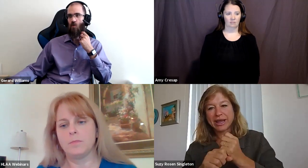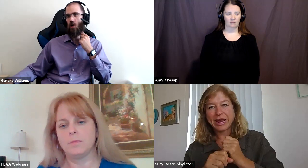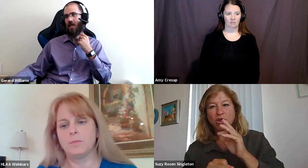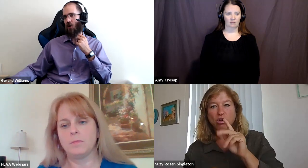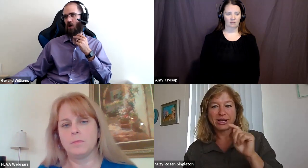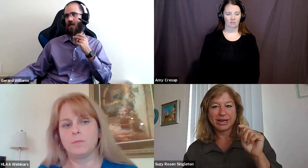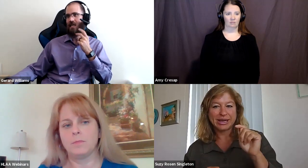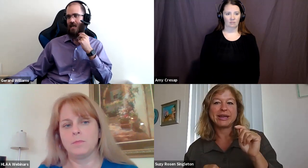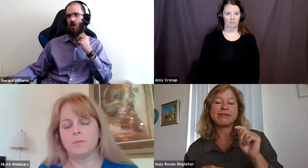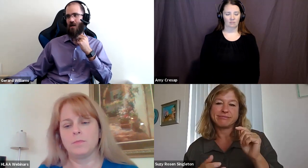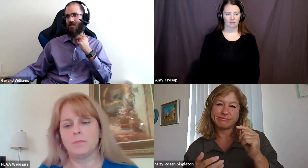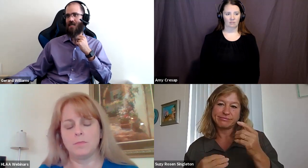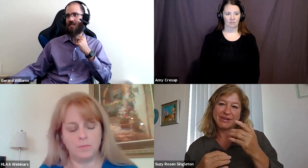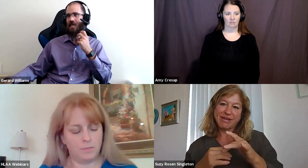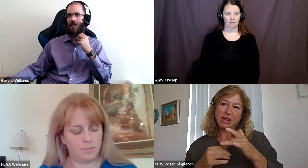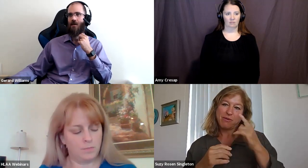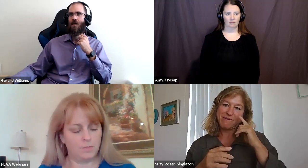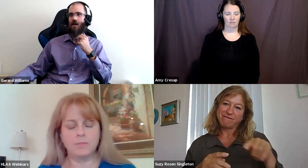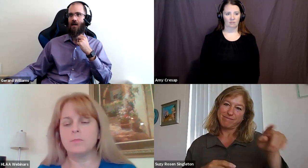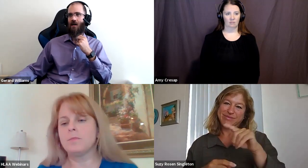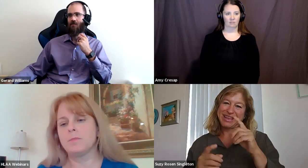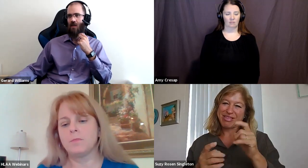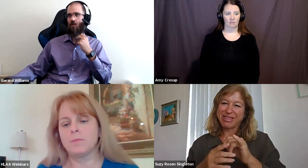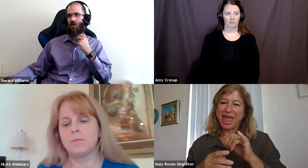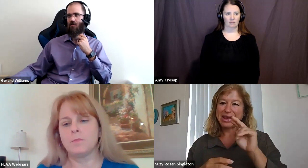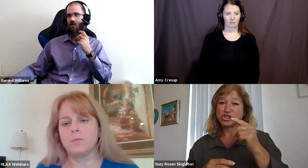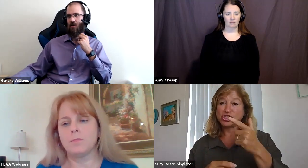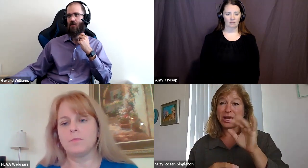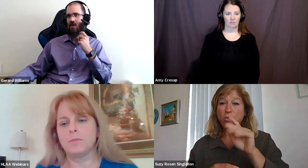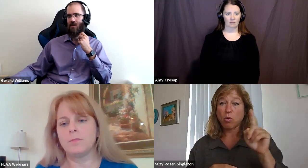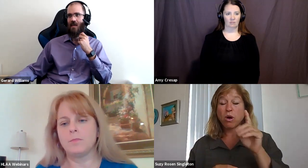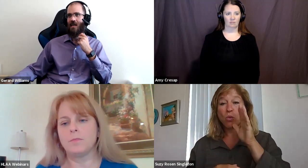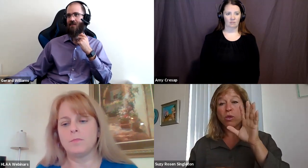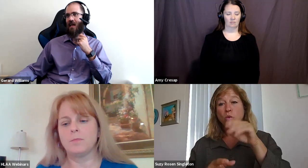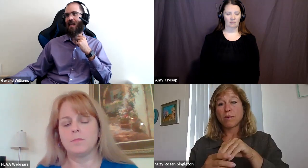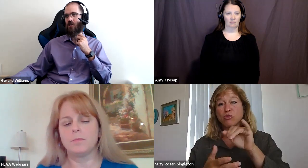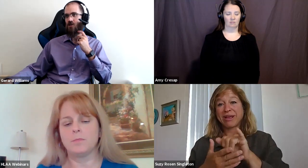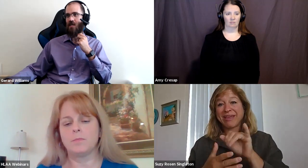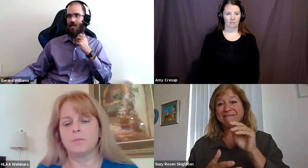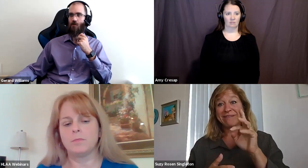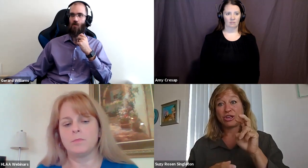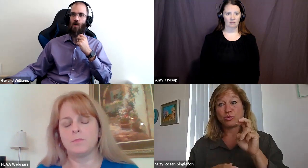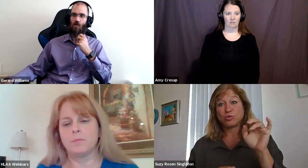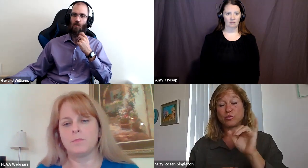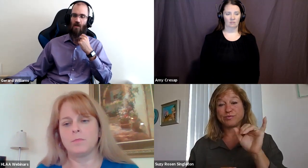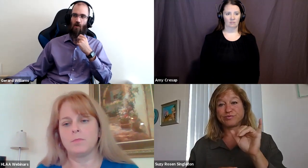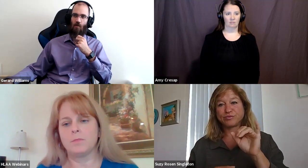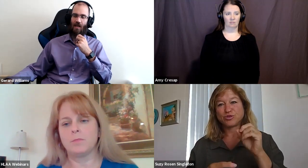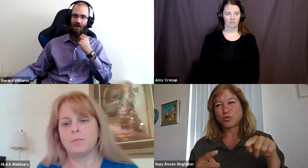working on getting RTT available for you given that the NG911 will be incorporating that